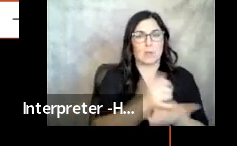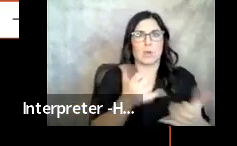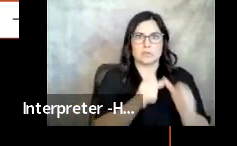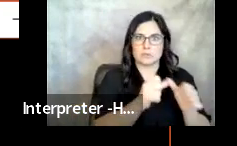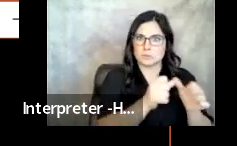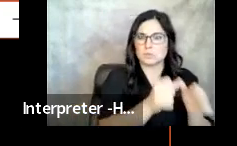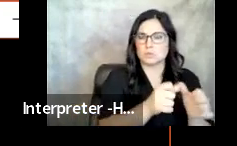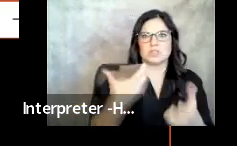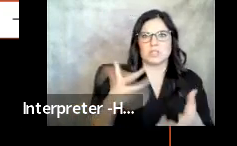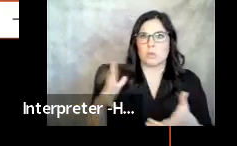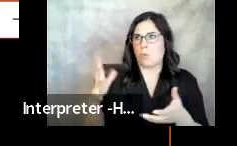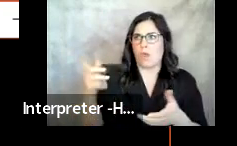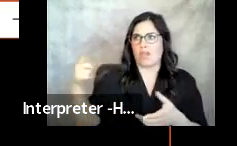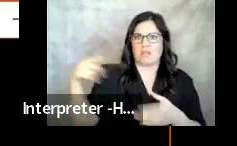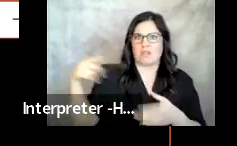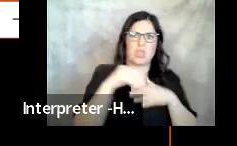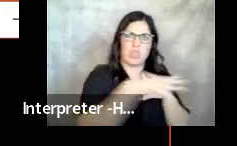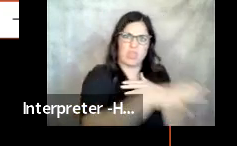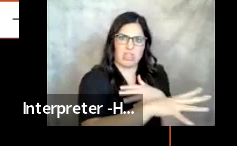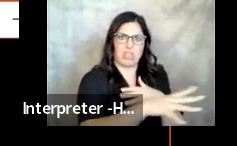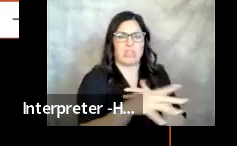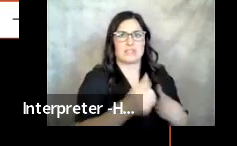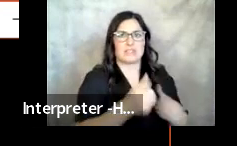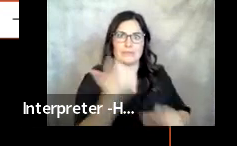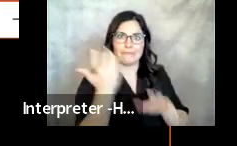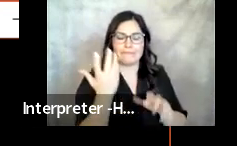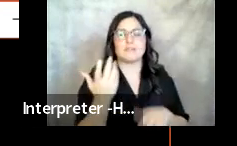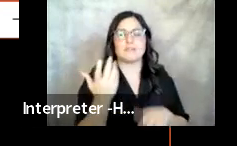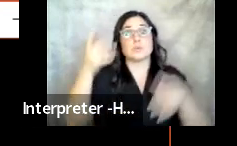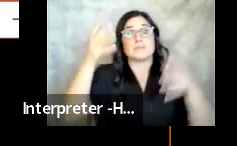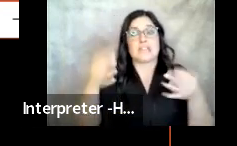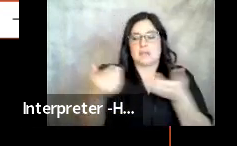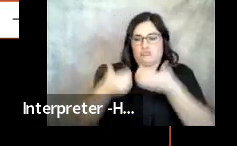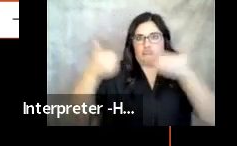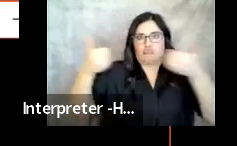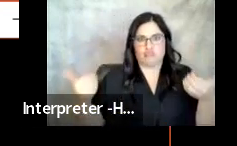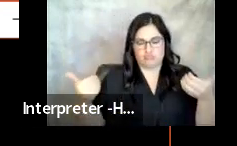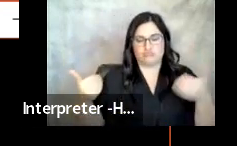And so they had. Left the union. They had left the country. For the Civil War.